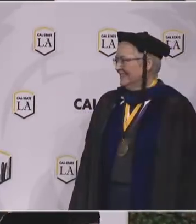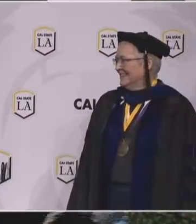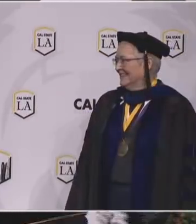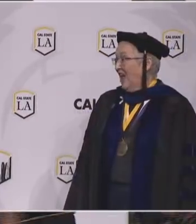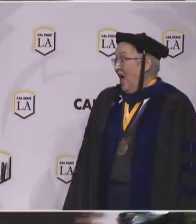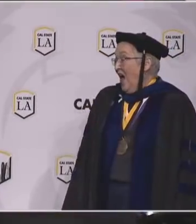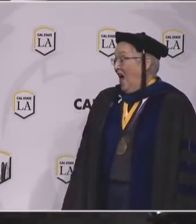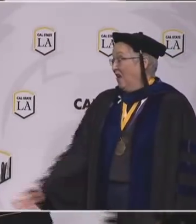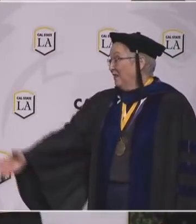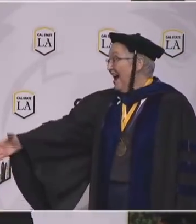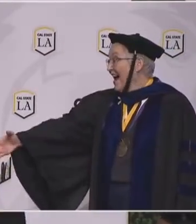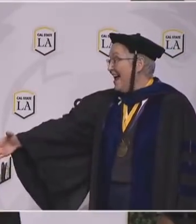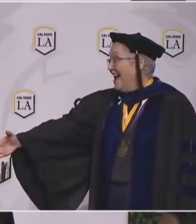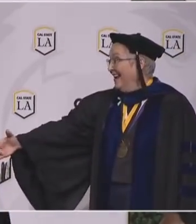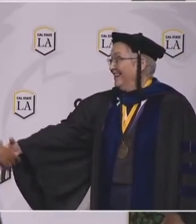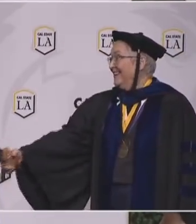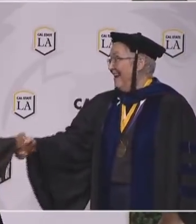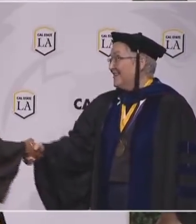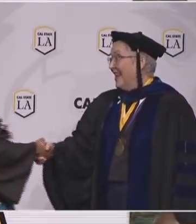BACHELOR OF SCIENCES IN REHABILITATION PURPOSES.